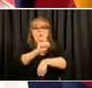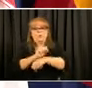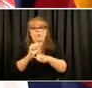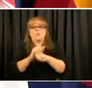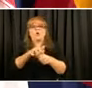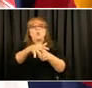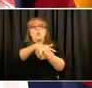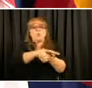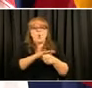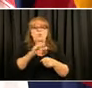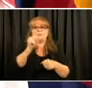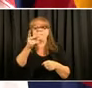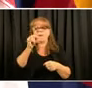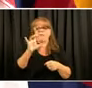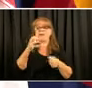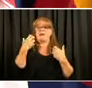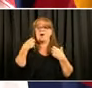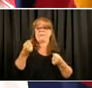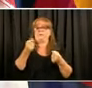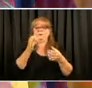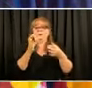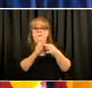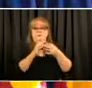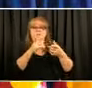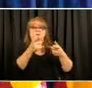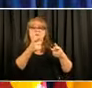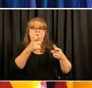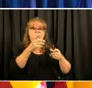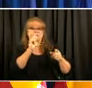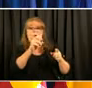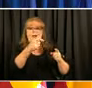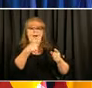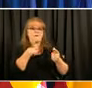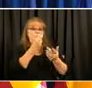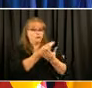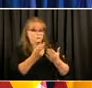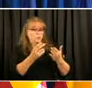resources they need to properly respond can you address kind of on campus versus off-campus living